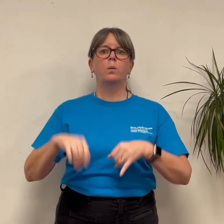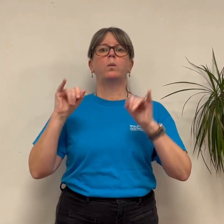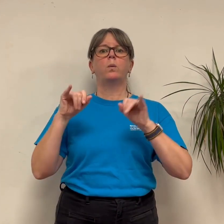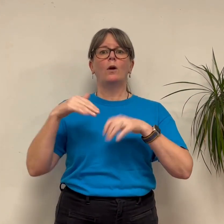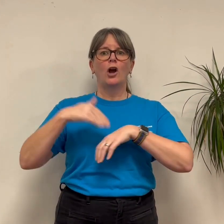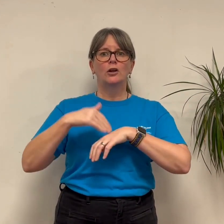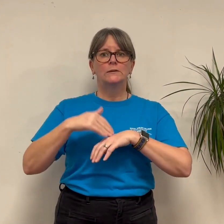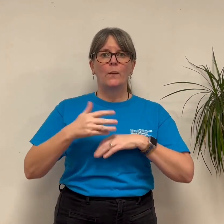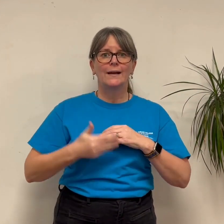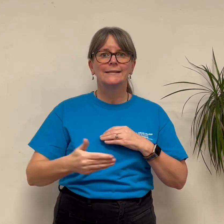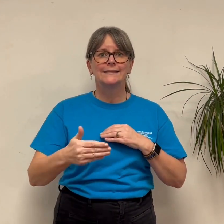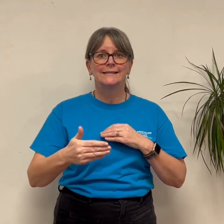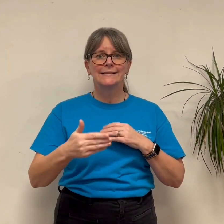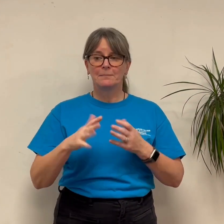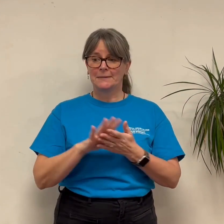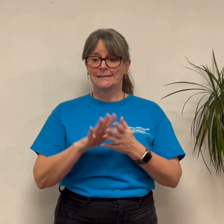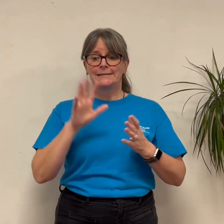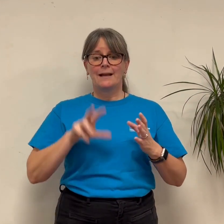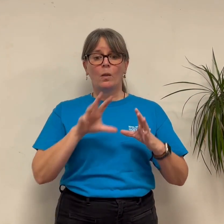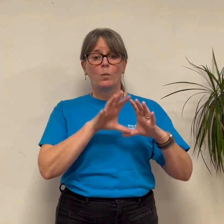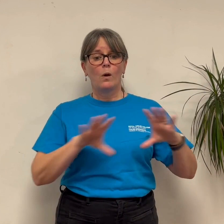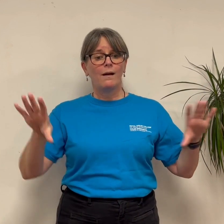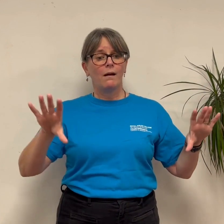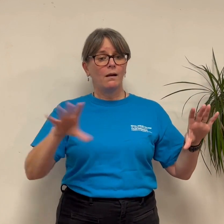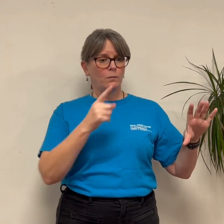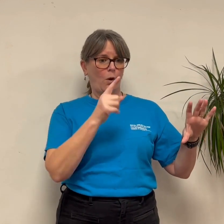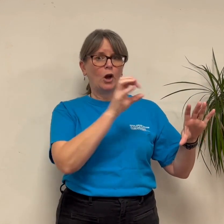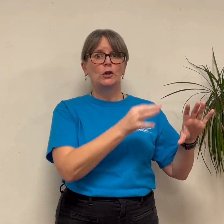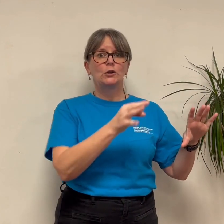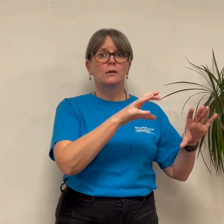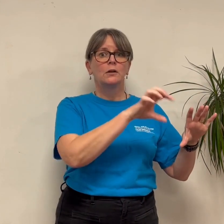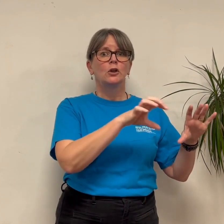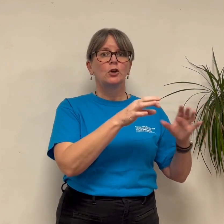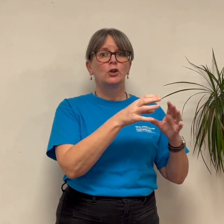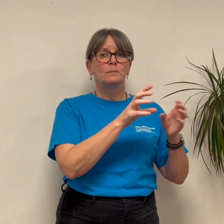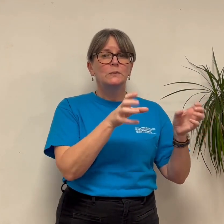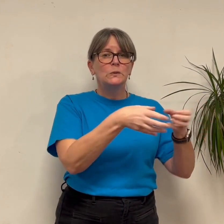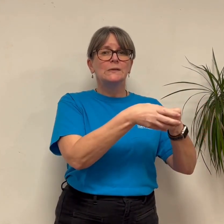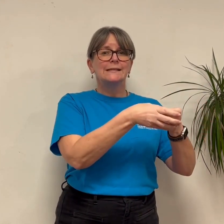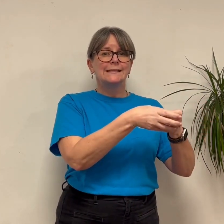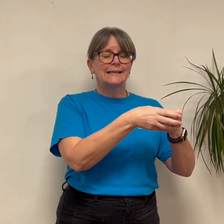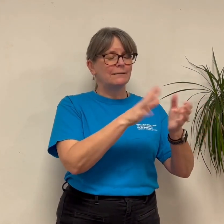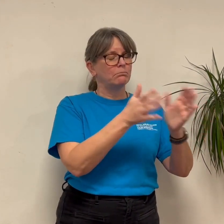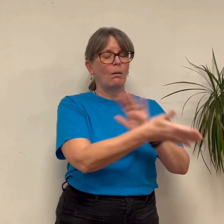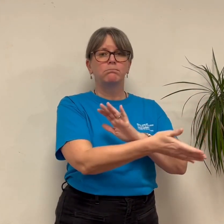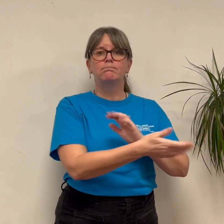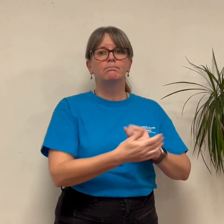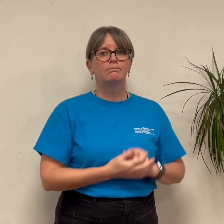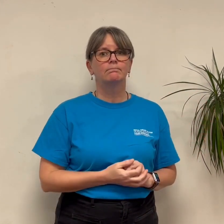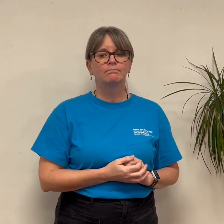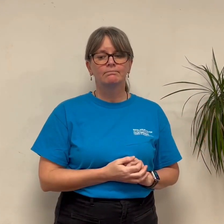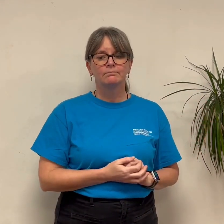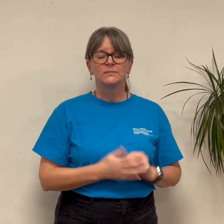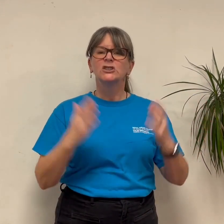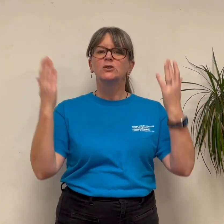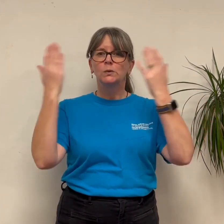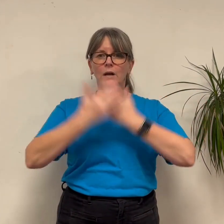has devasting consequences it leaves this south Wales community shattered.